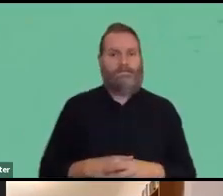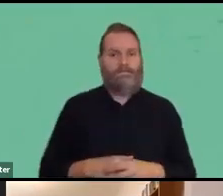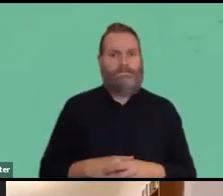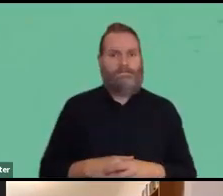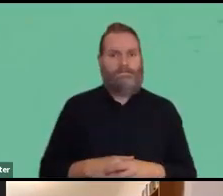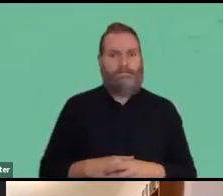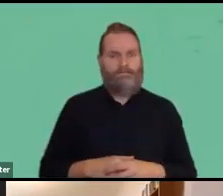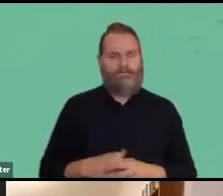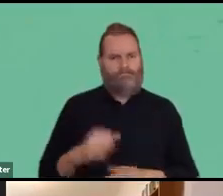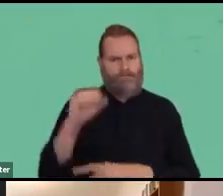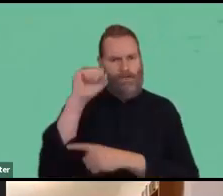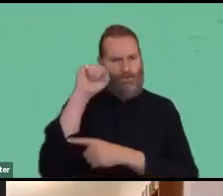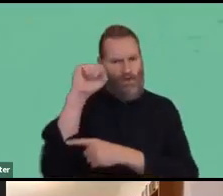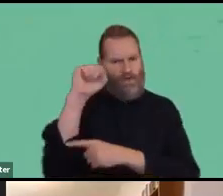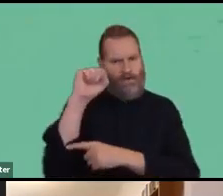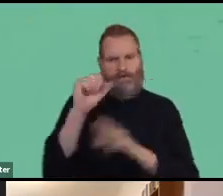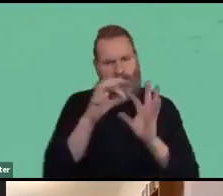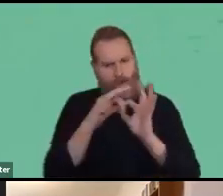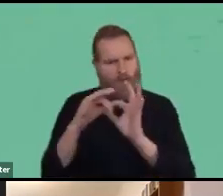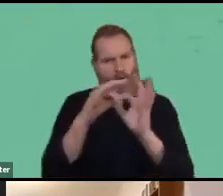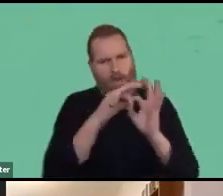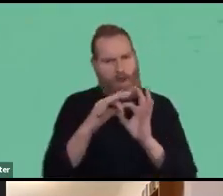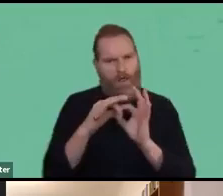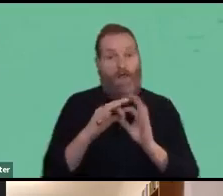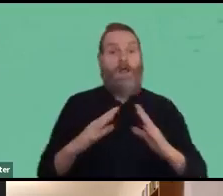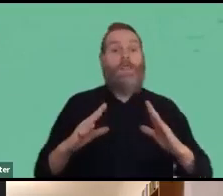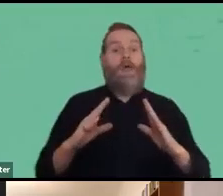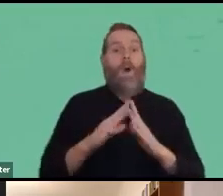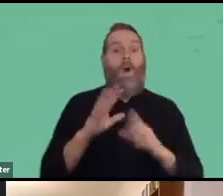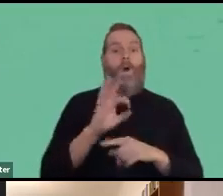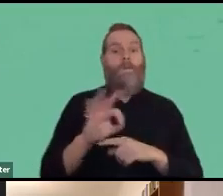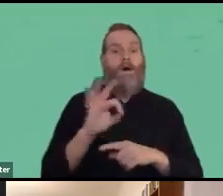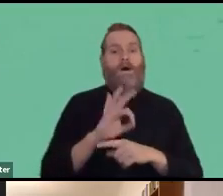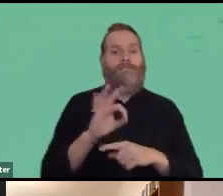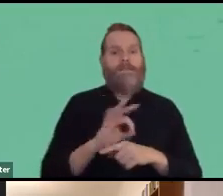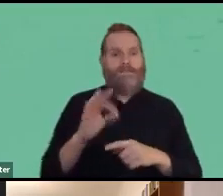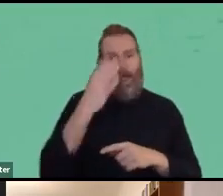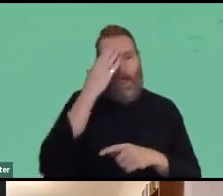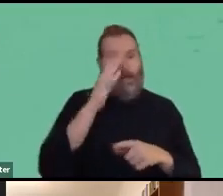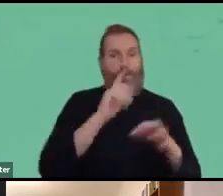and the first shout out is for the Home Office headquarters branch, DWP Gloucestershire,